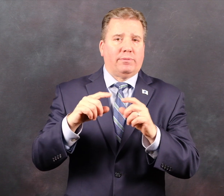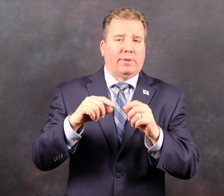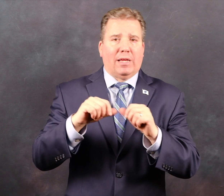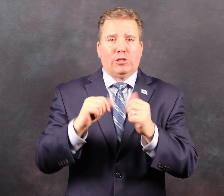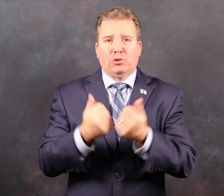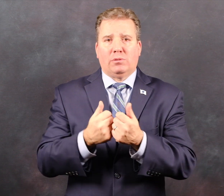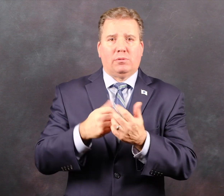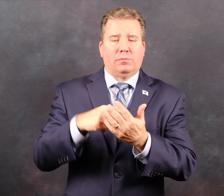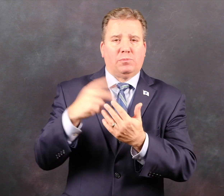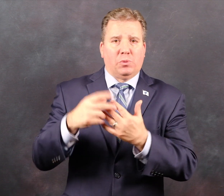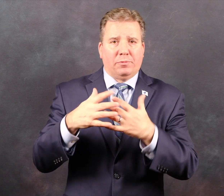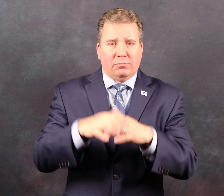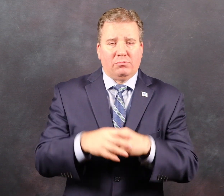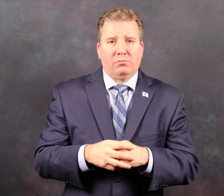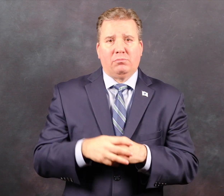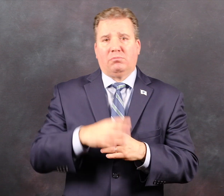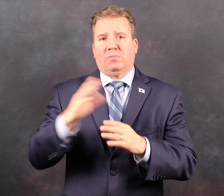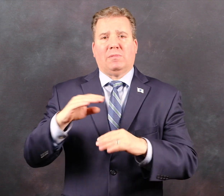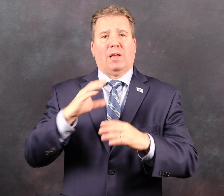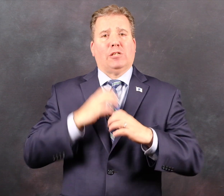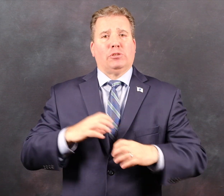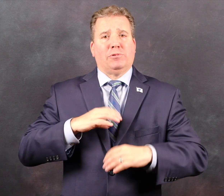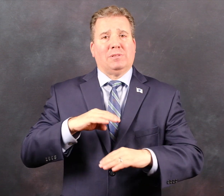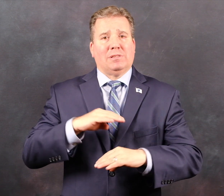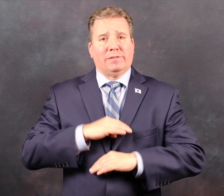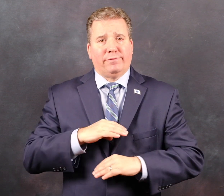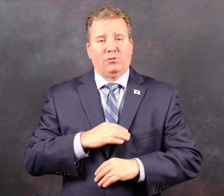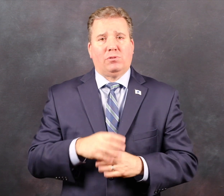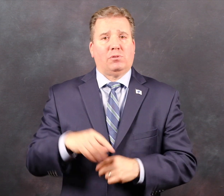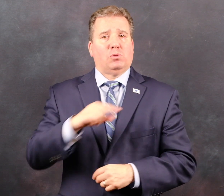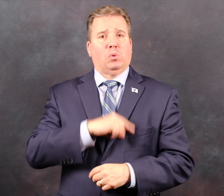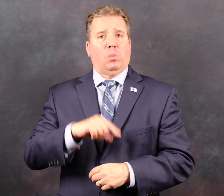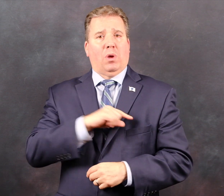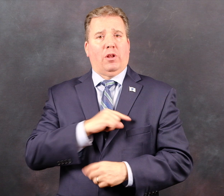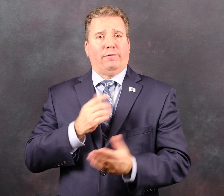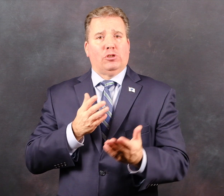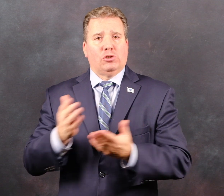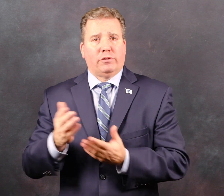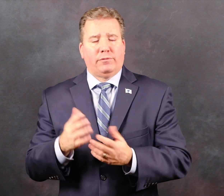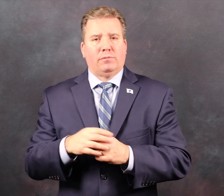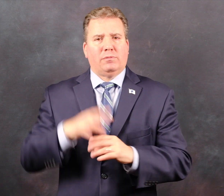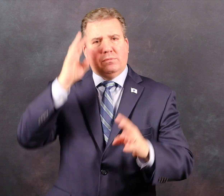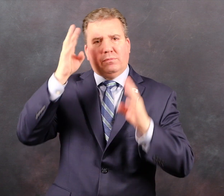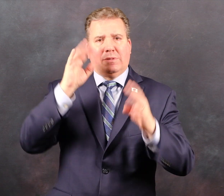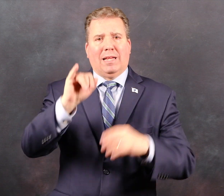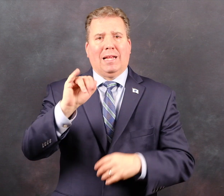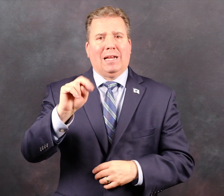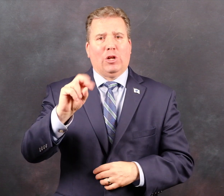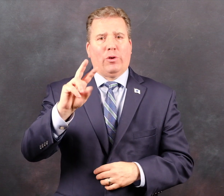effective programming, to integration of agency programming, customer satisfaction, quality